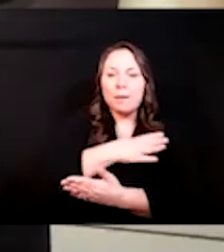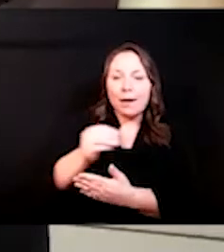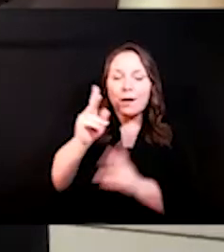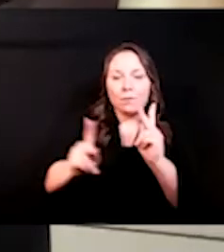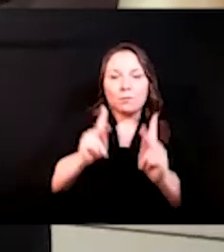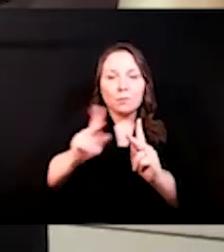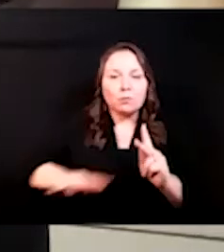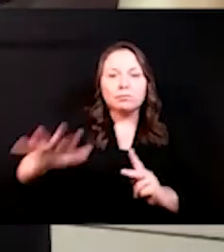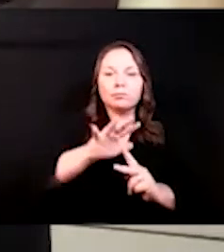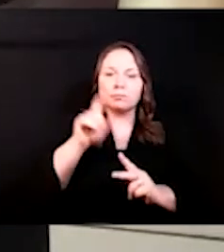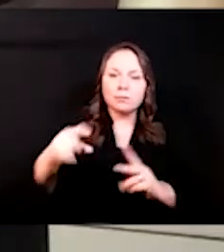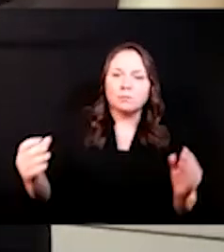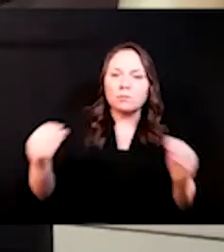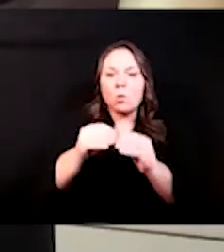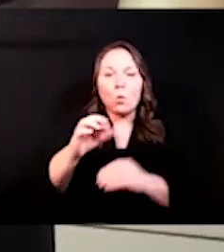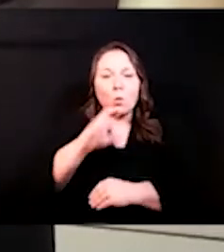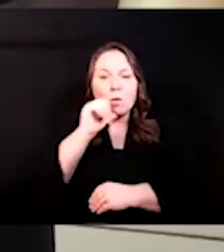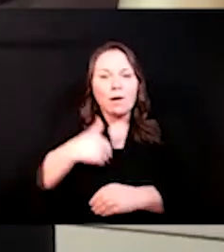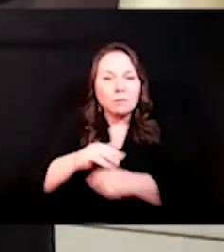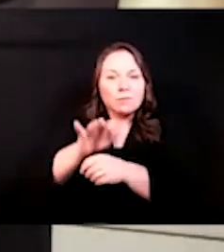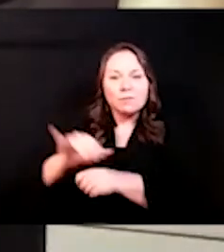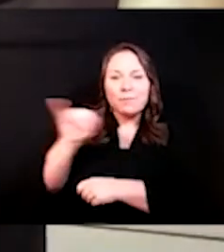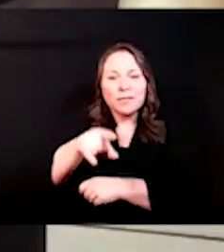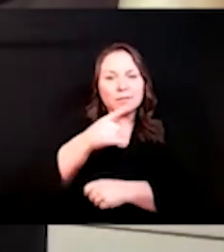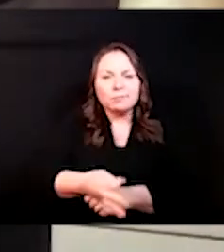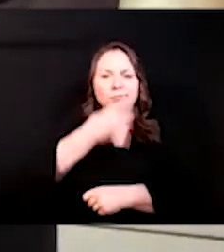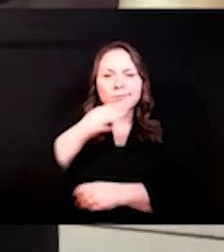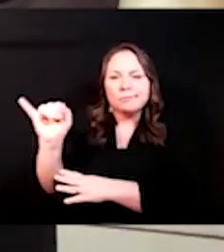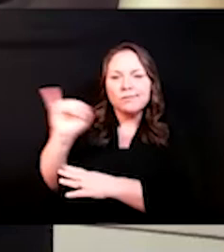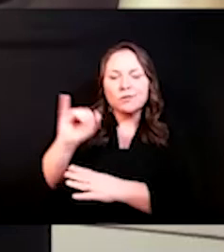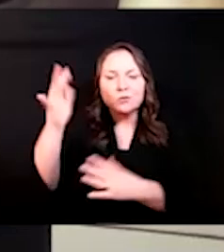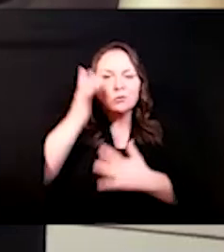ACCESS TO QUALITY AND A SPECIAL DISEASE